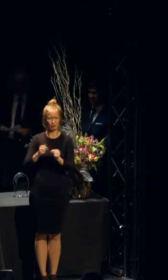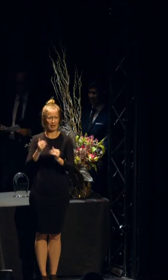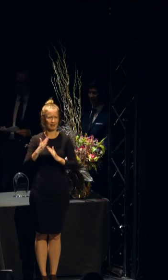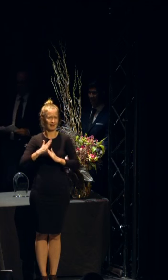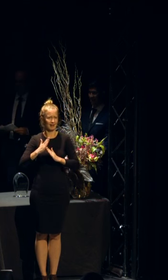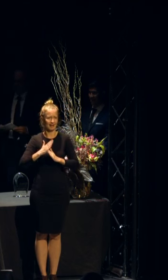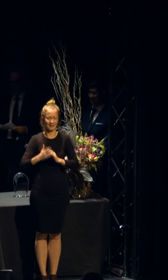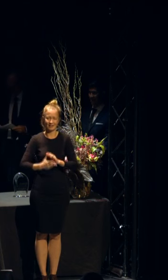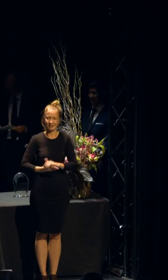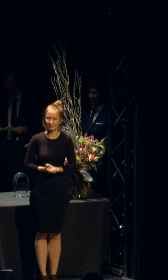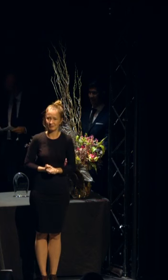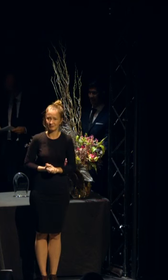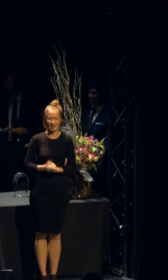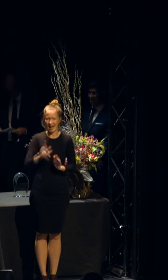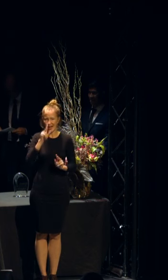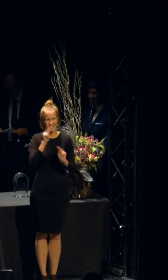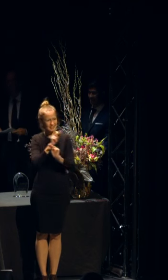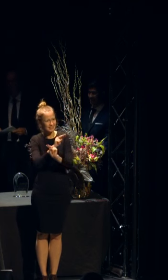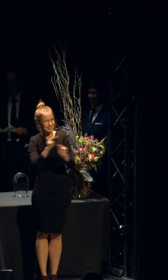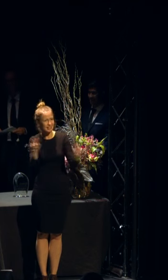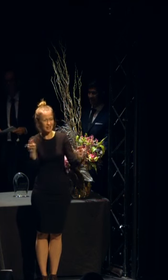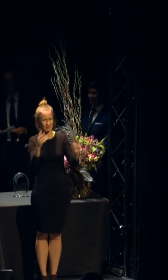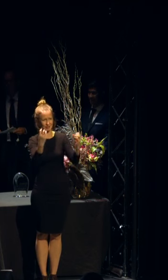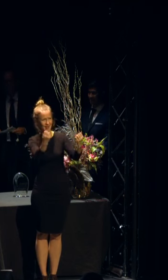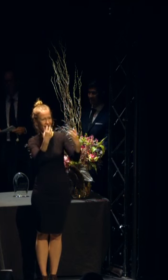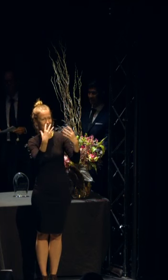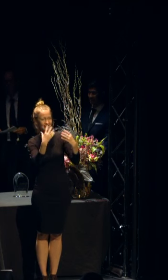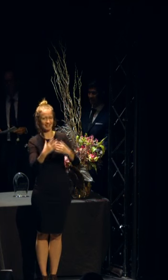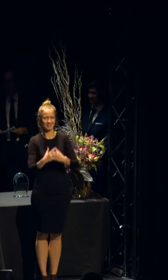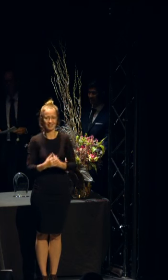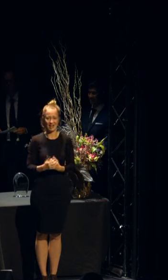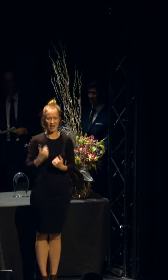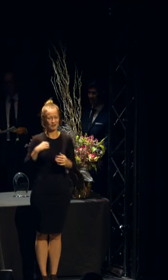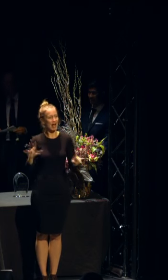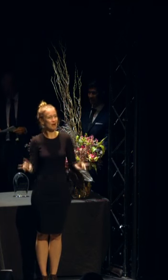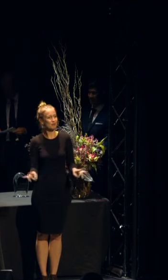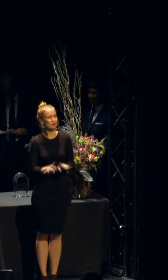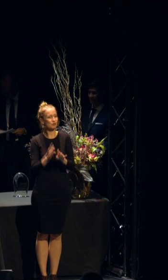I can hardly see you all because of the lights, but I'm so used to working with community,